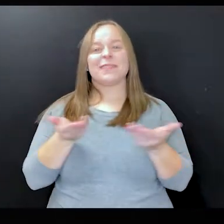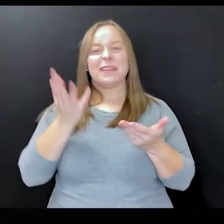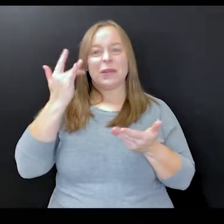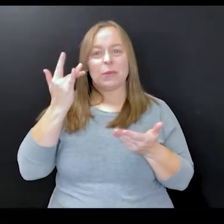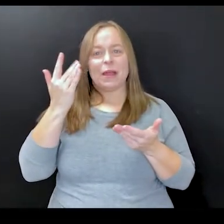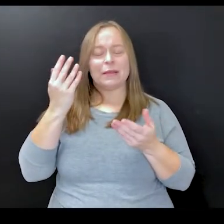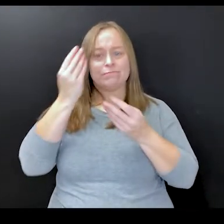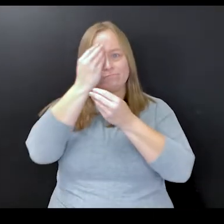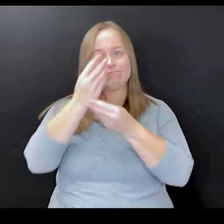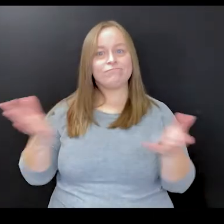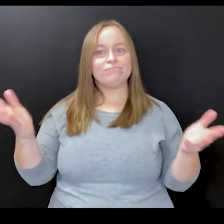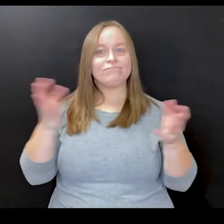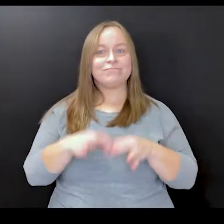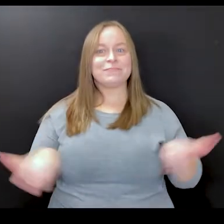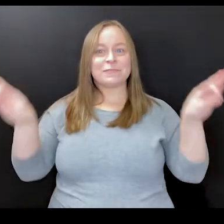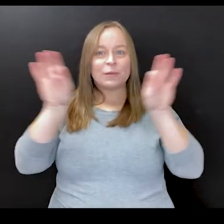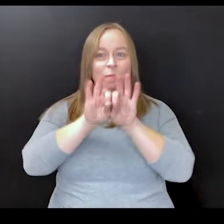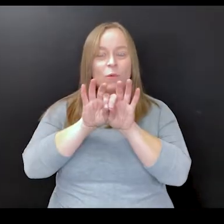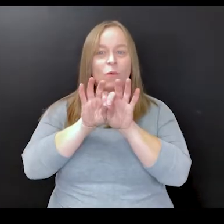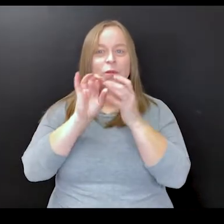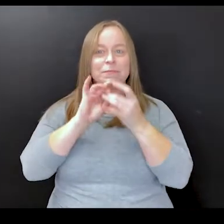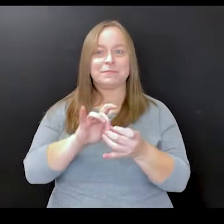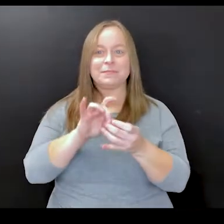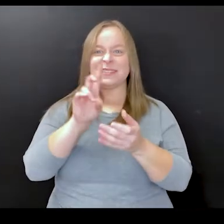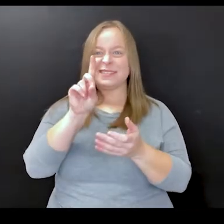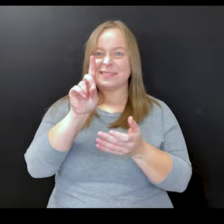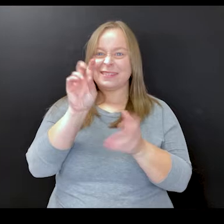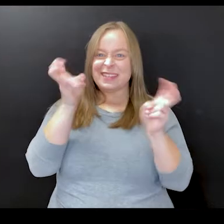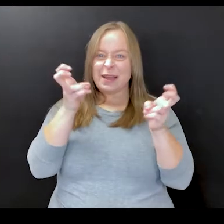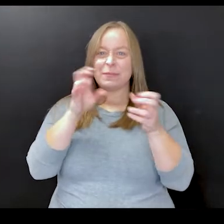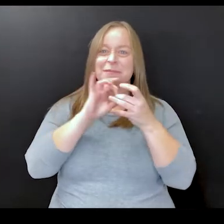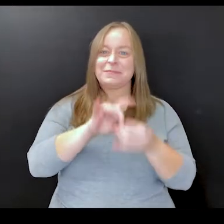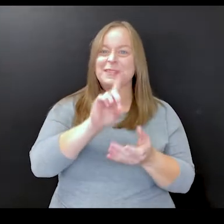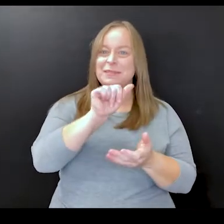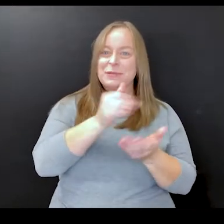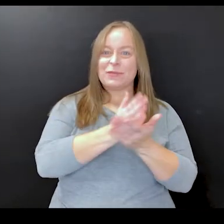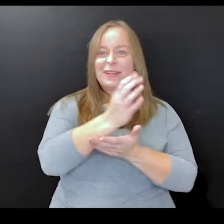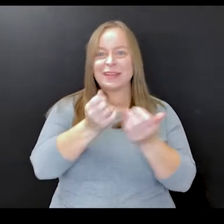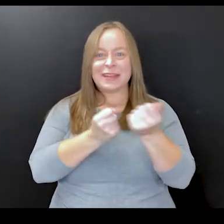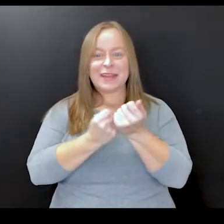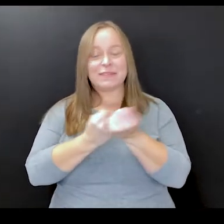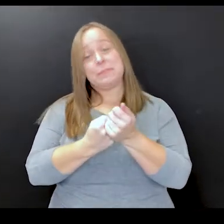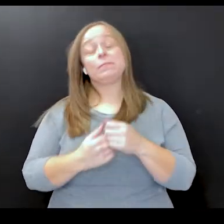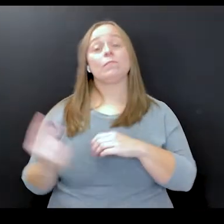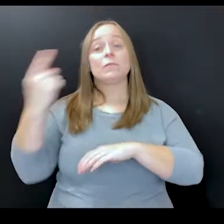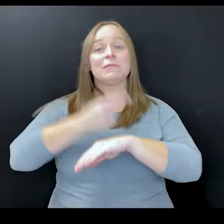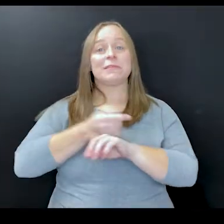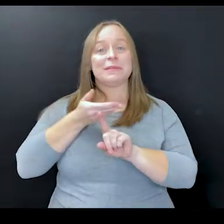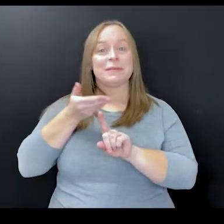We are here to bring you information on the most relevant topics regarding disability rights and advocacy.